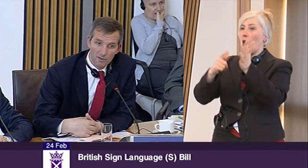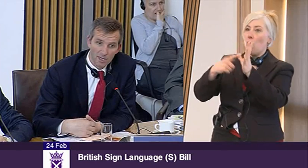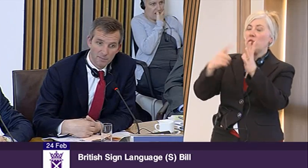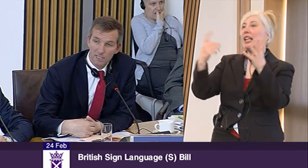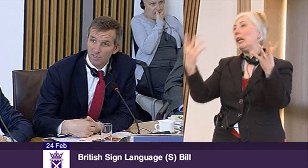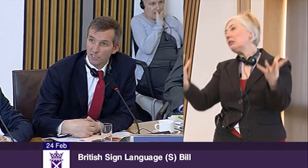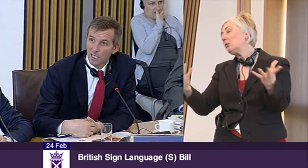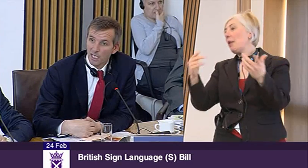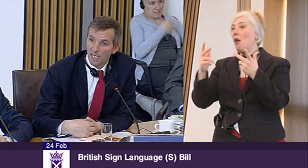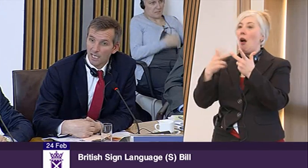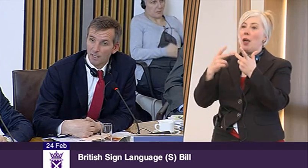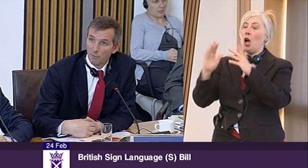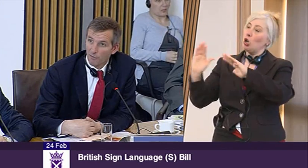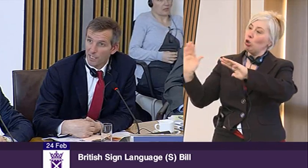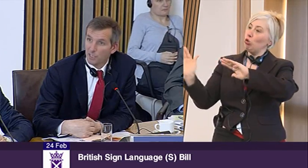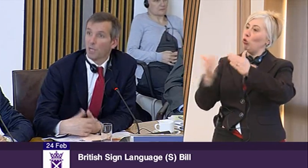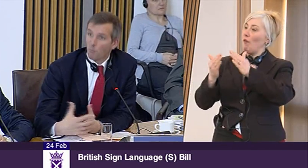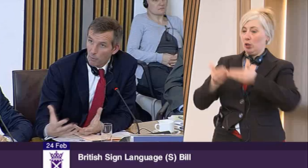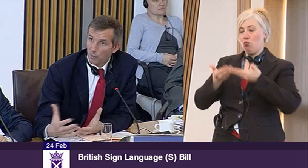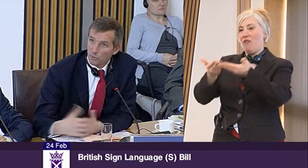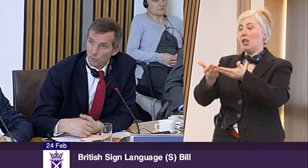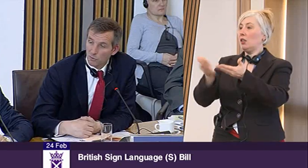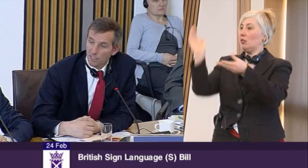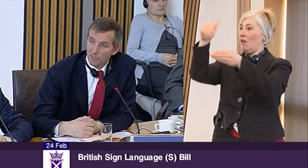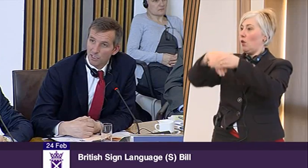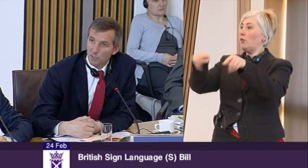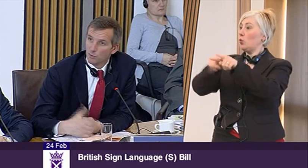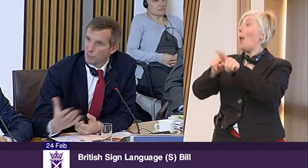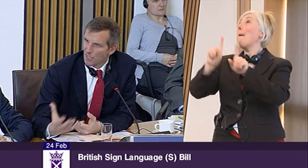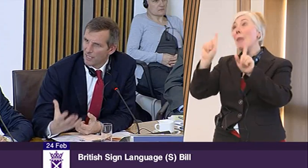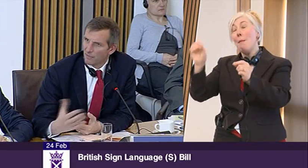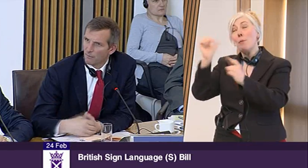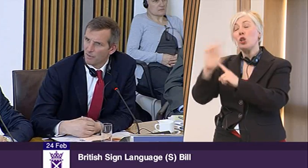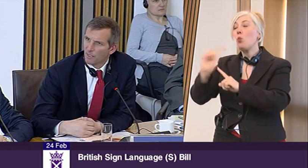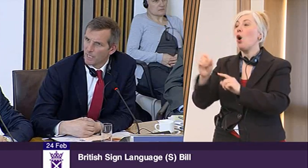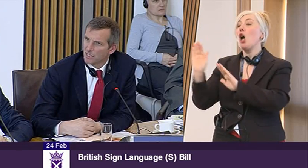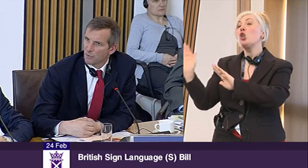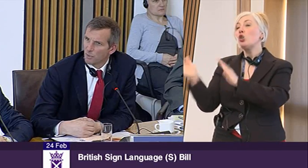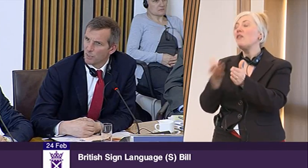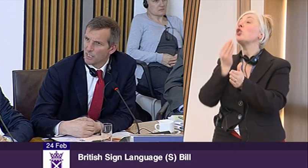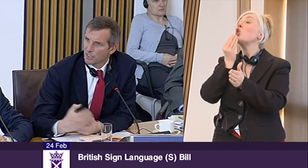and other service providers as well as service users, the firm view in the BSL community